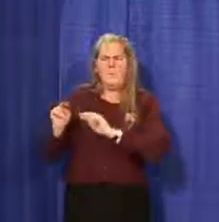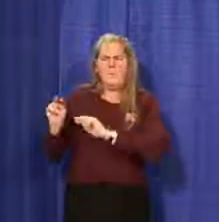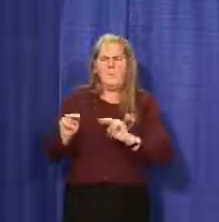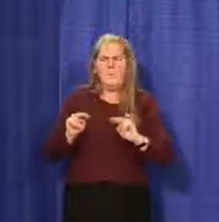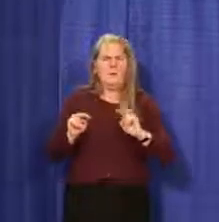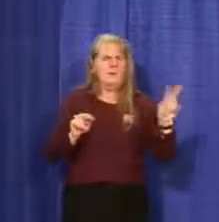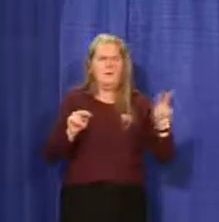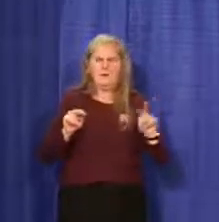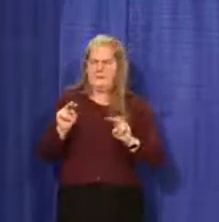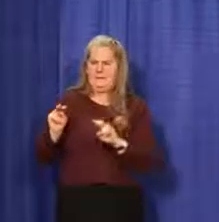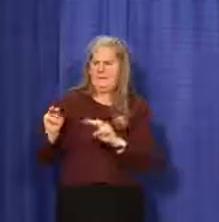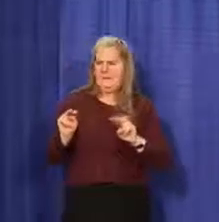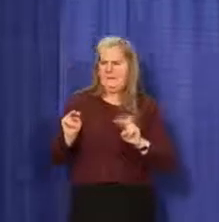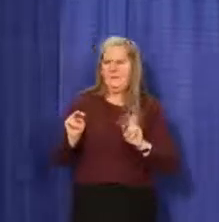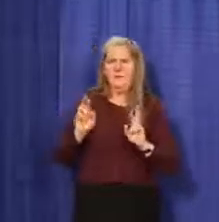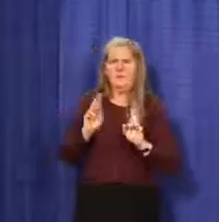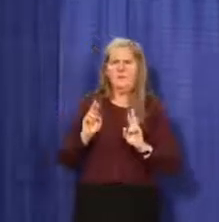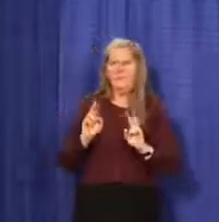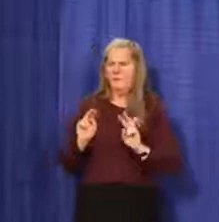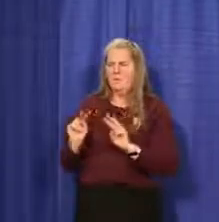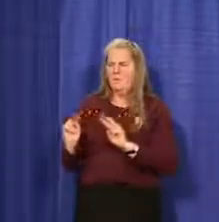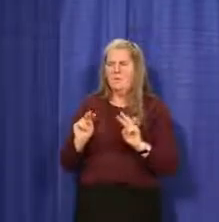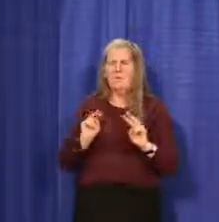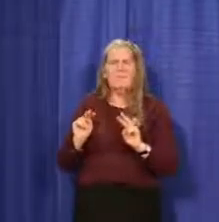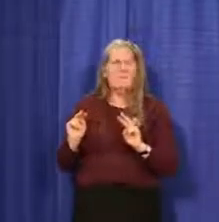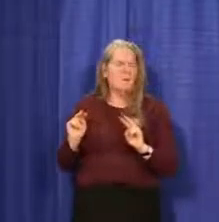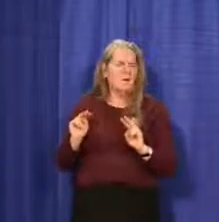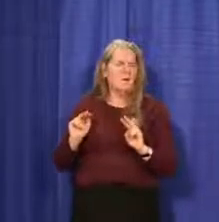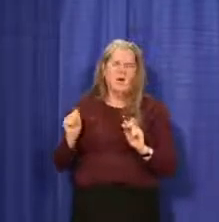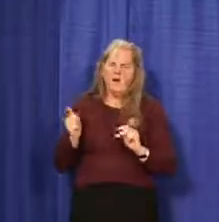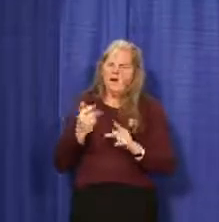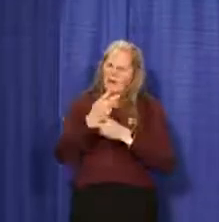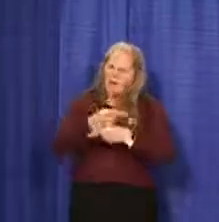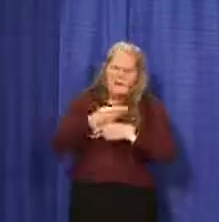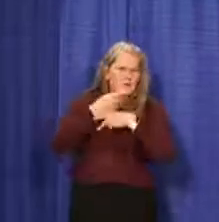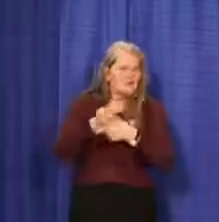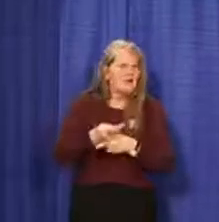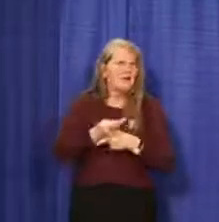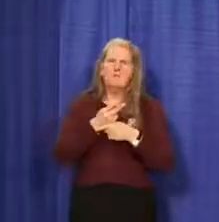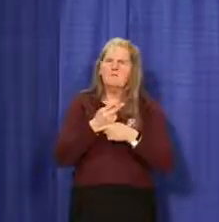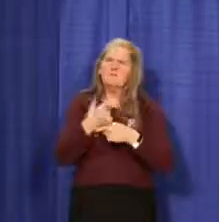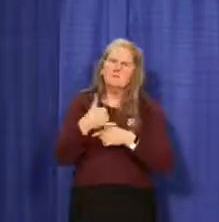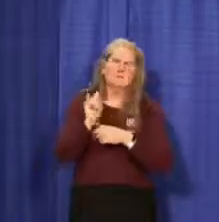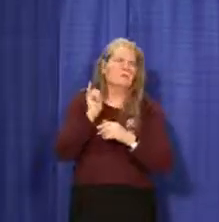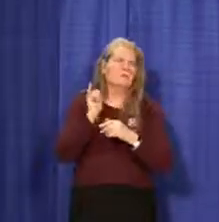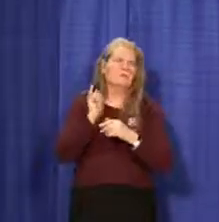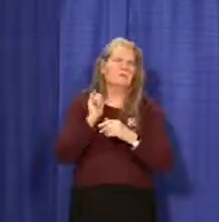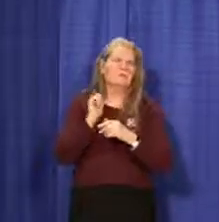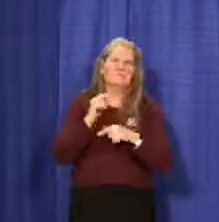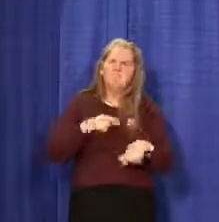vigilance and respect. Let's continue to take all the precautions we need to.